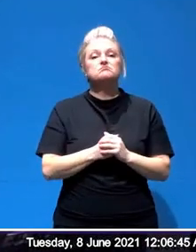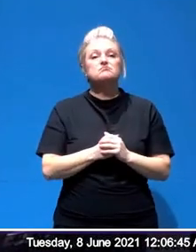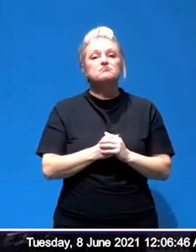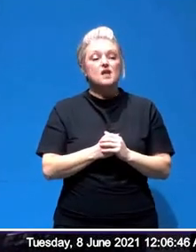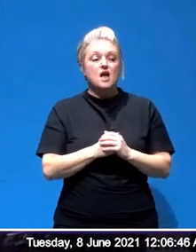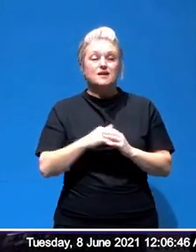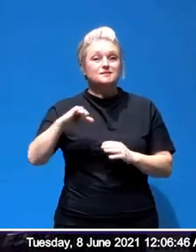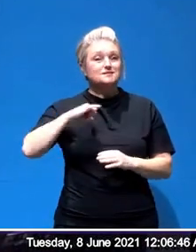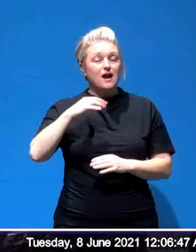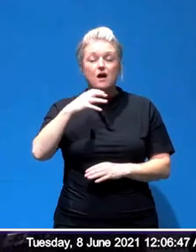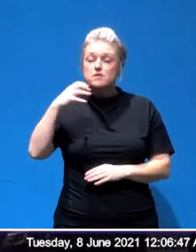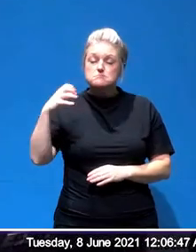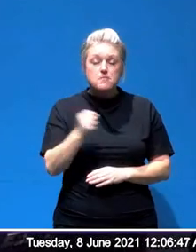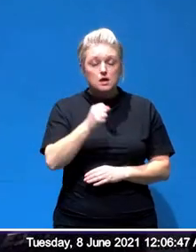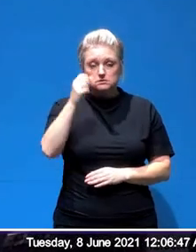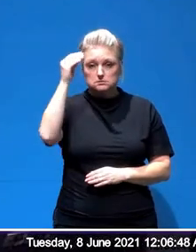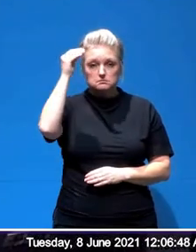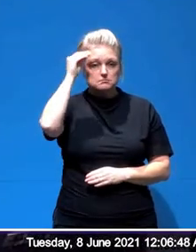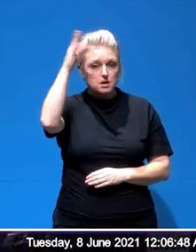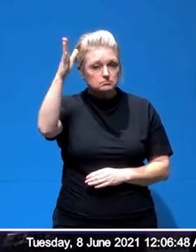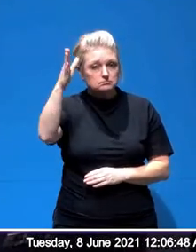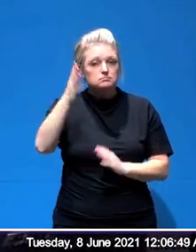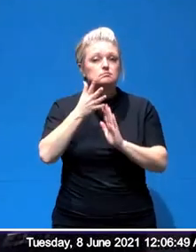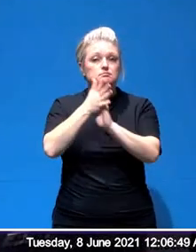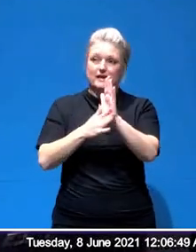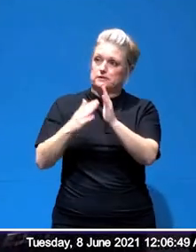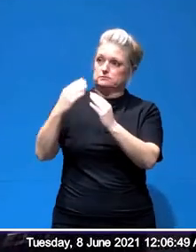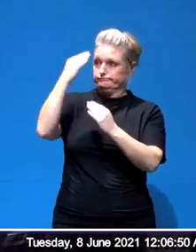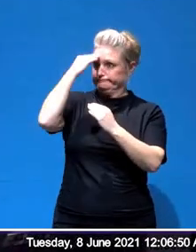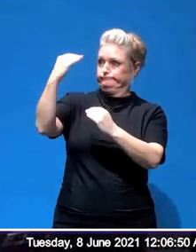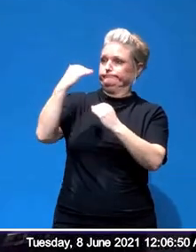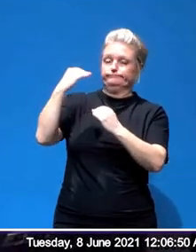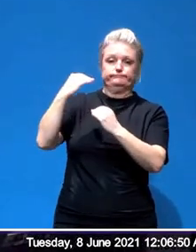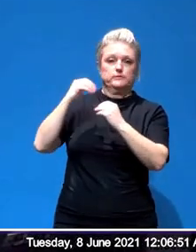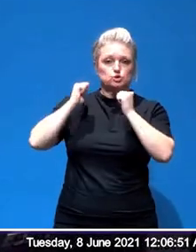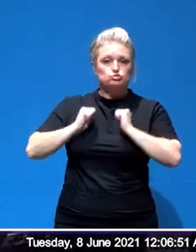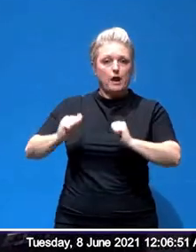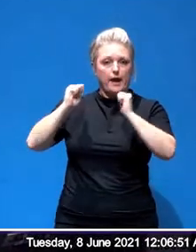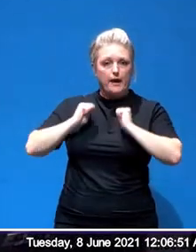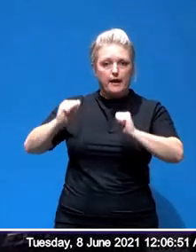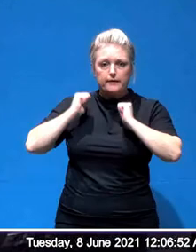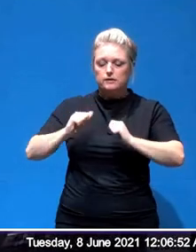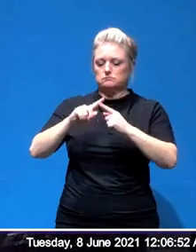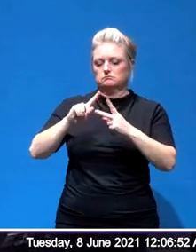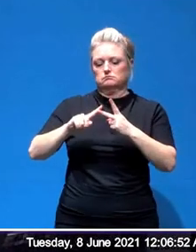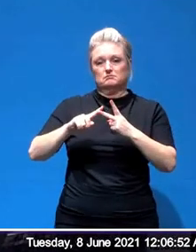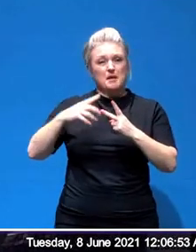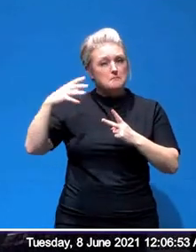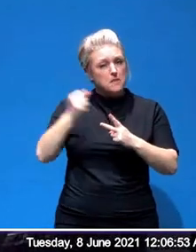They need proper support and they need proper supervision. They need regular meetings, including staff meetings, at sites.